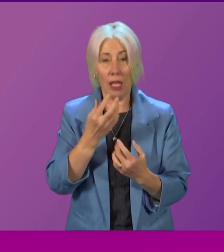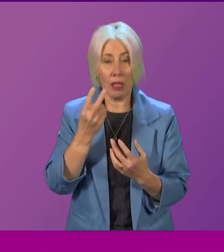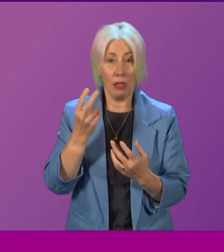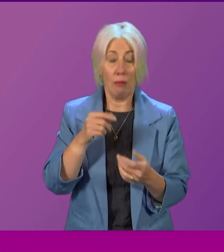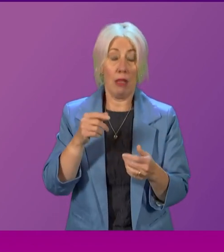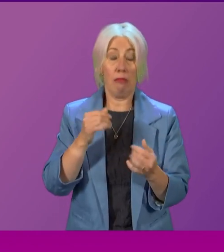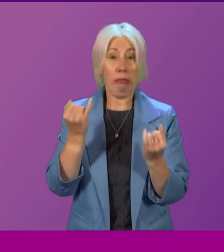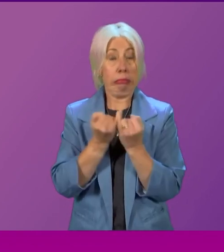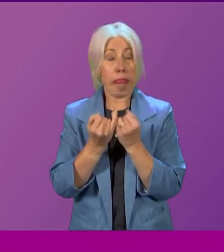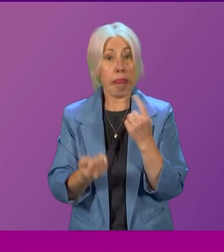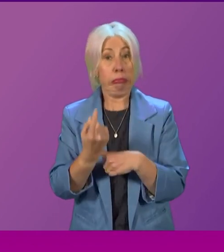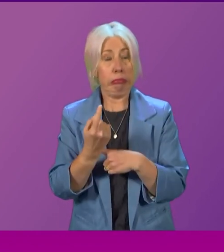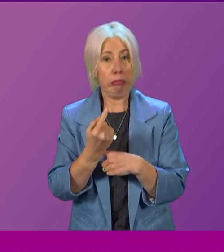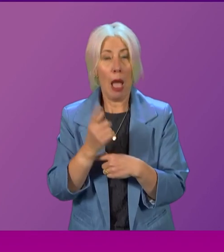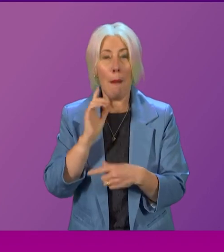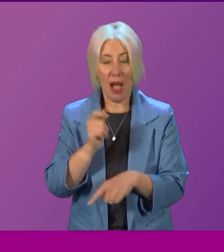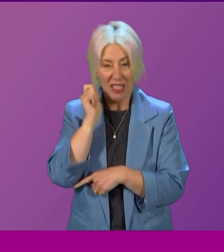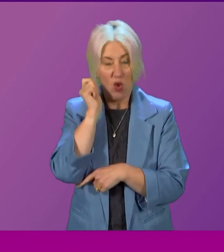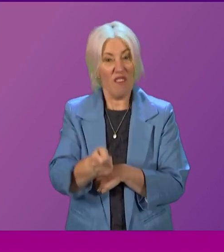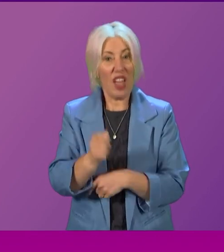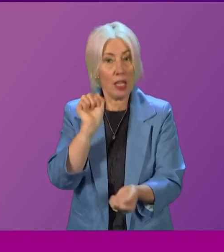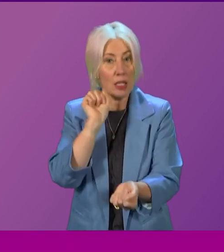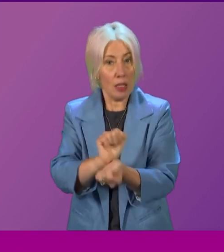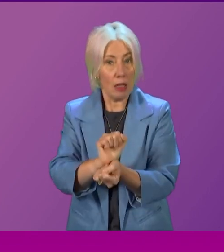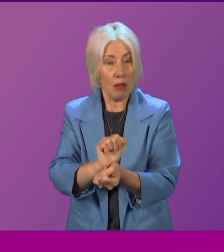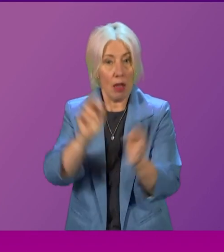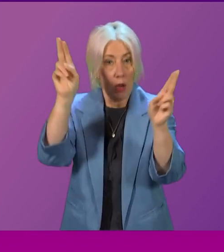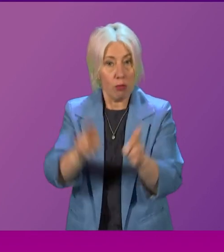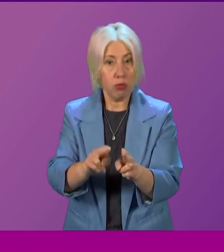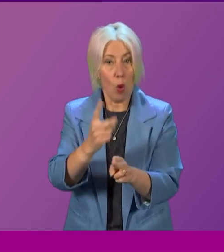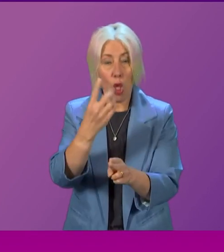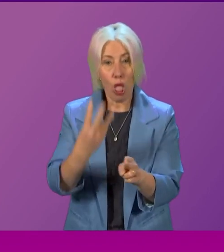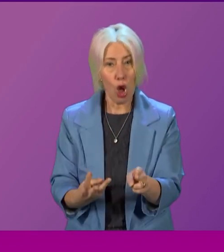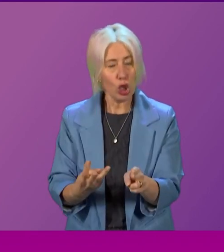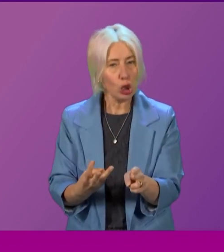past decade, but, last year, the conviction rate for those offences fell by a third, year on year.